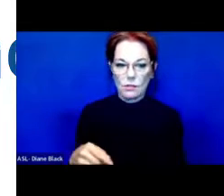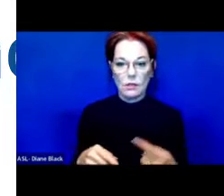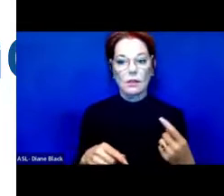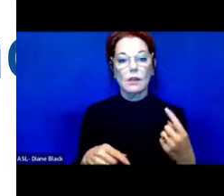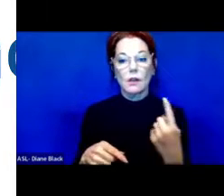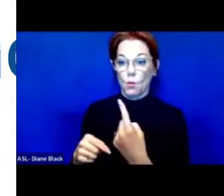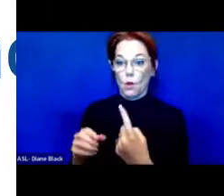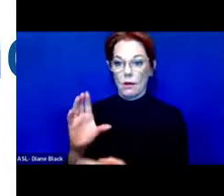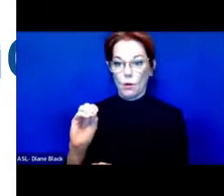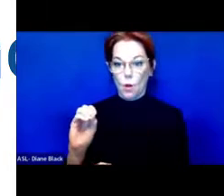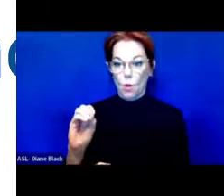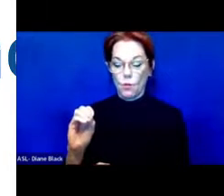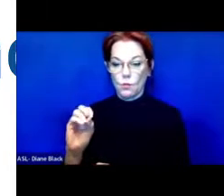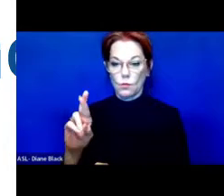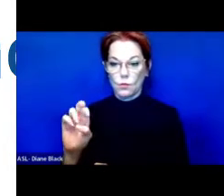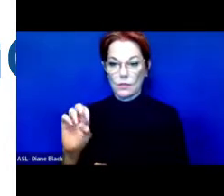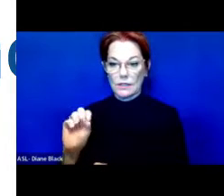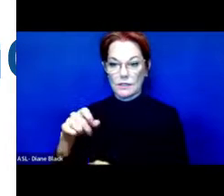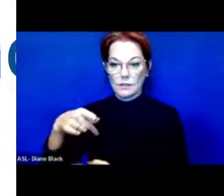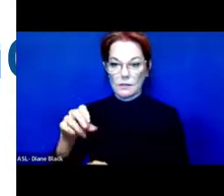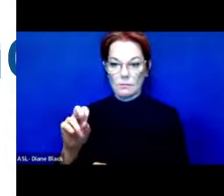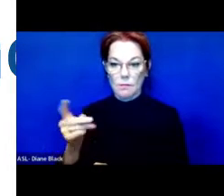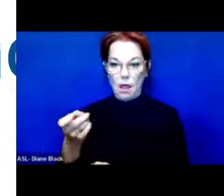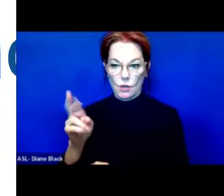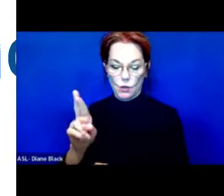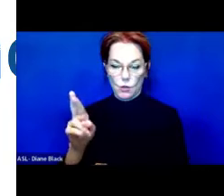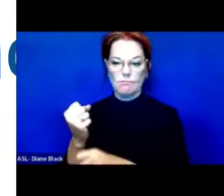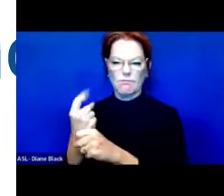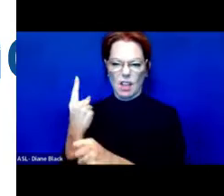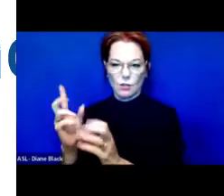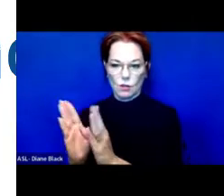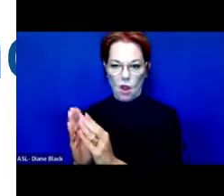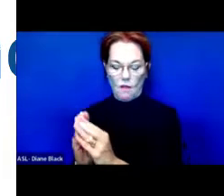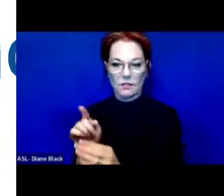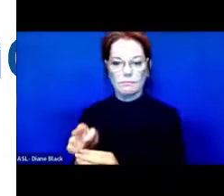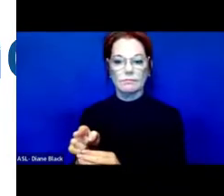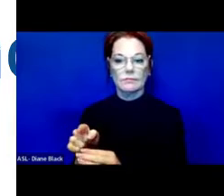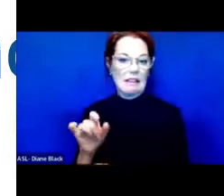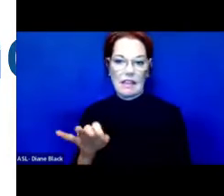national co responder conference last year, where which is focused on for folks that aren't familiar with the co responder